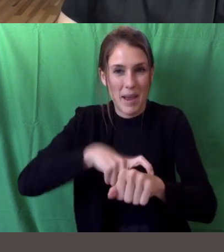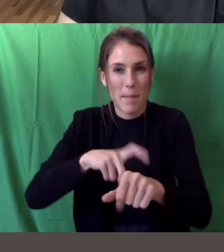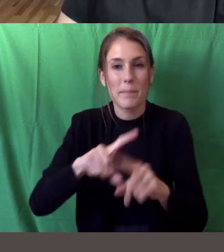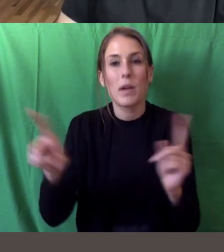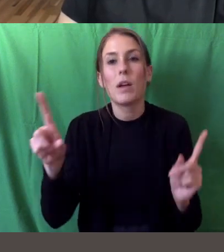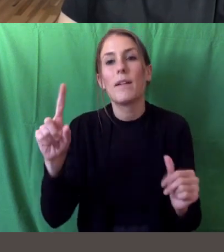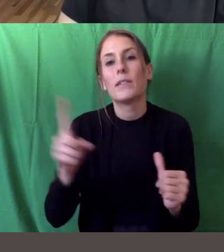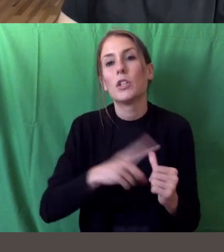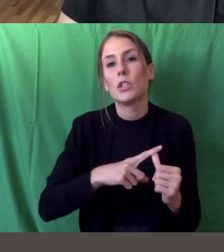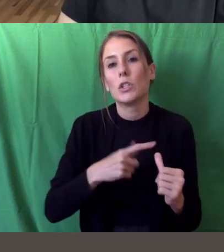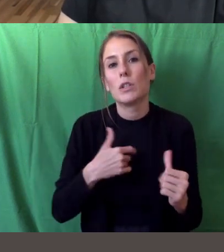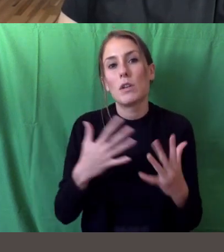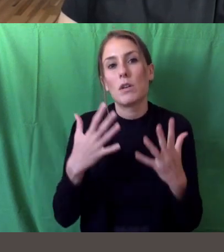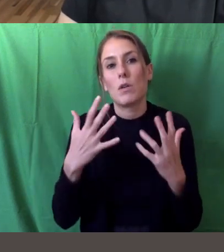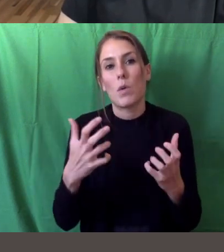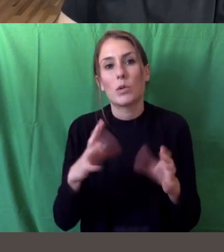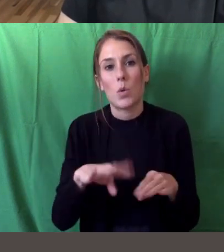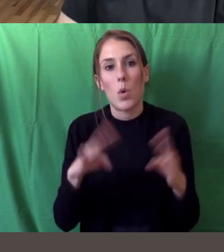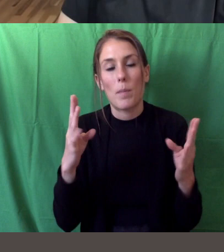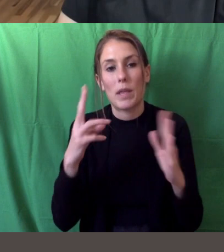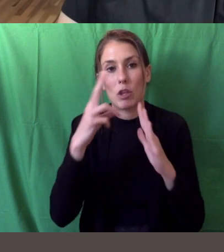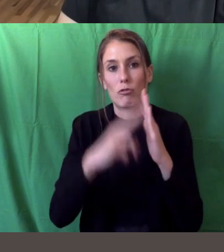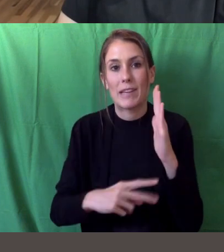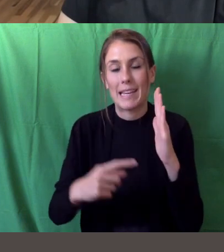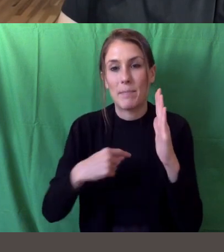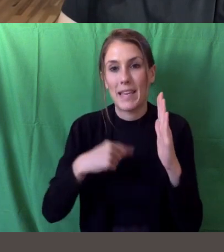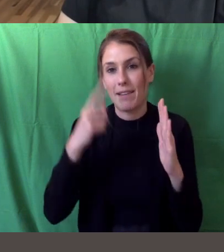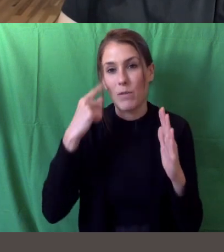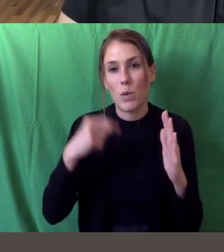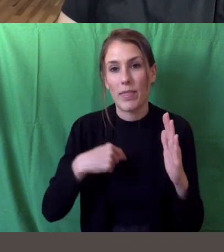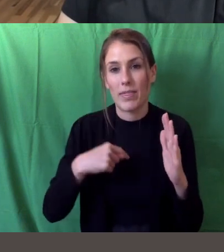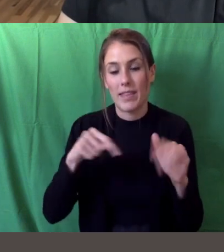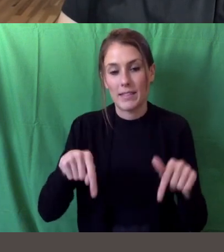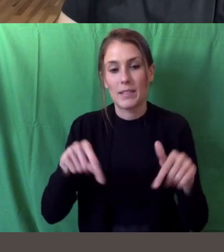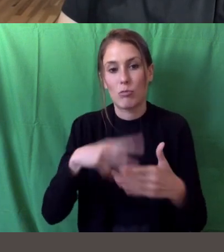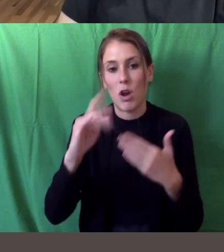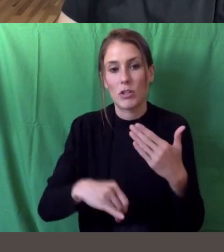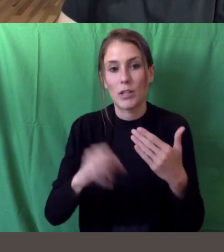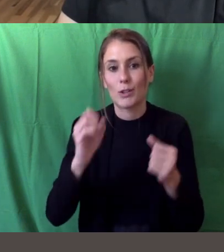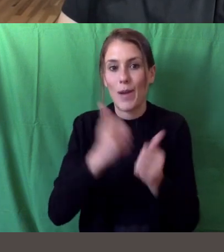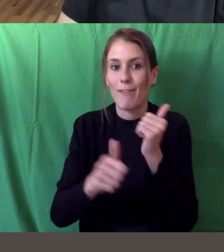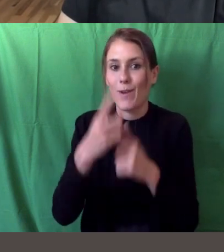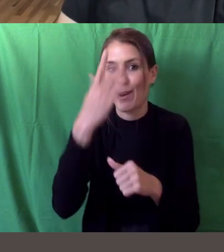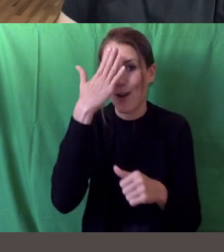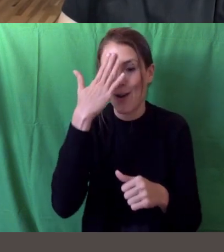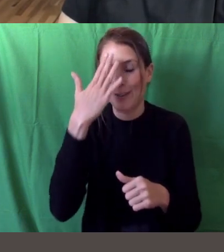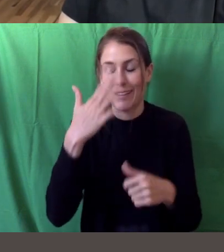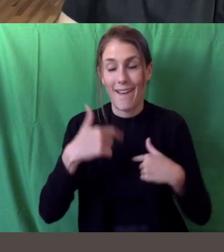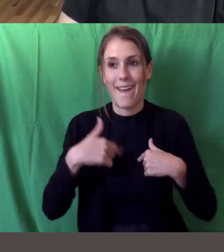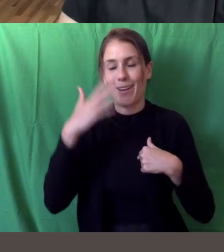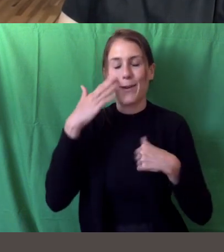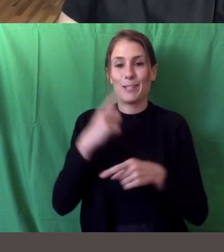But first off, I want to open the readme for this project just so that everyone knows and I know that we're in the right project.